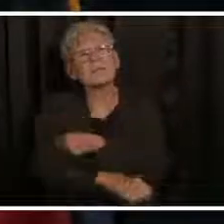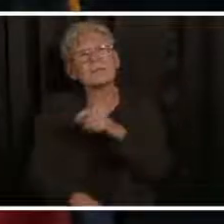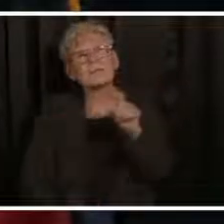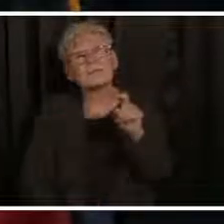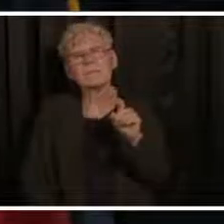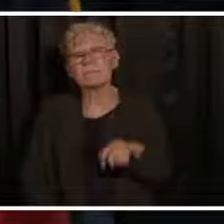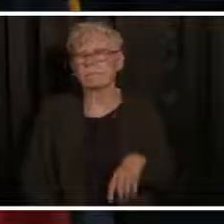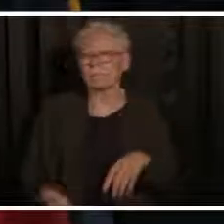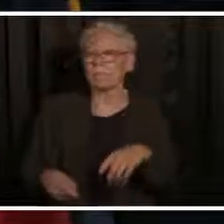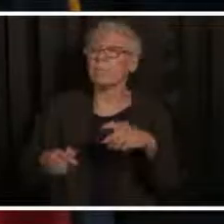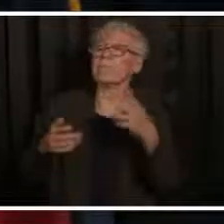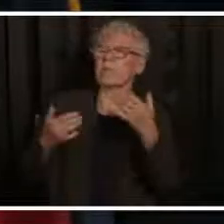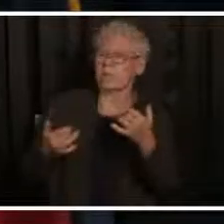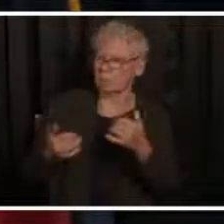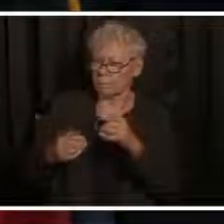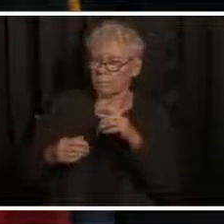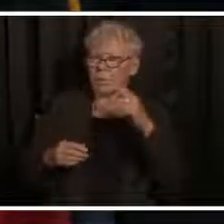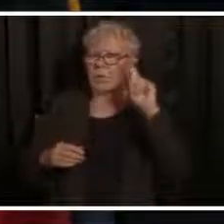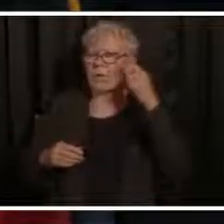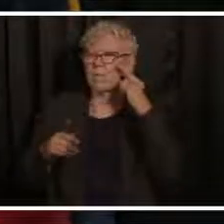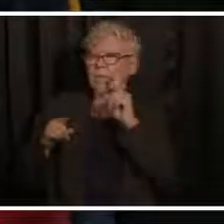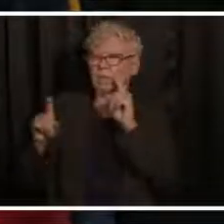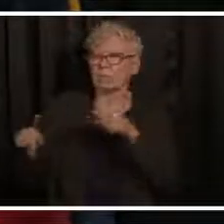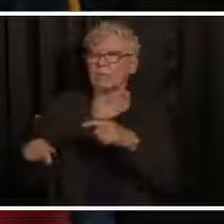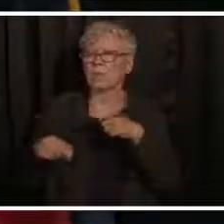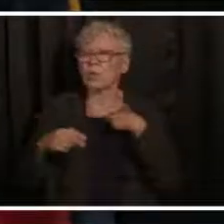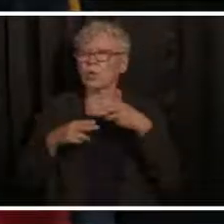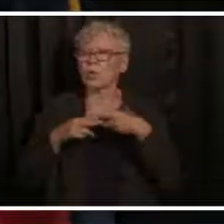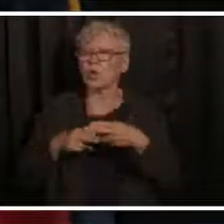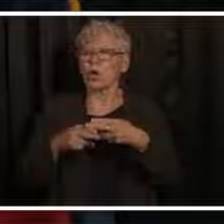call them breakthrough cases versus non breakthrough cases.